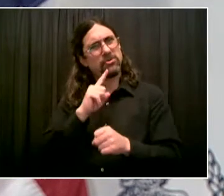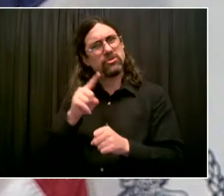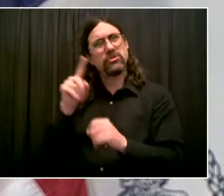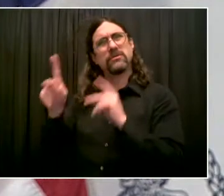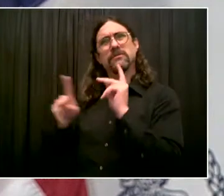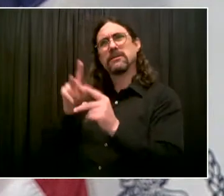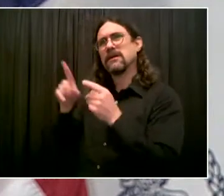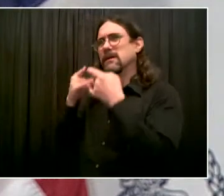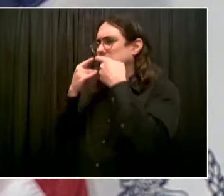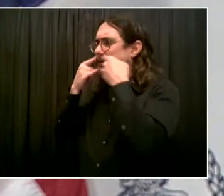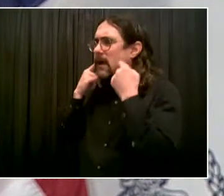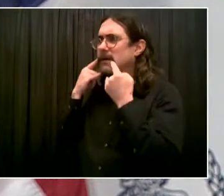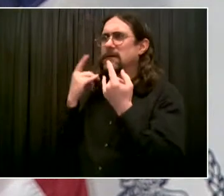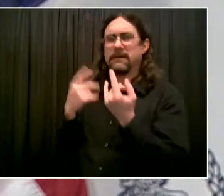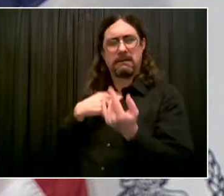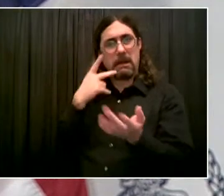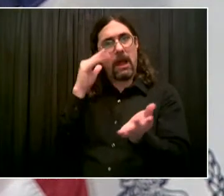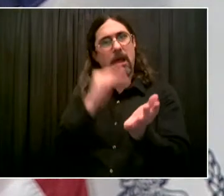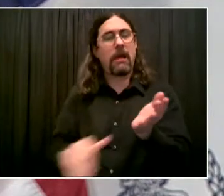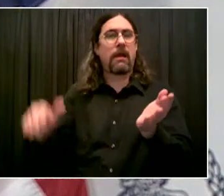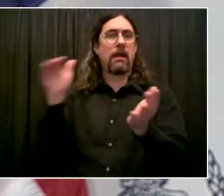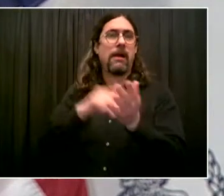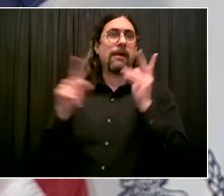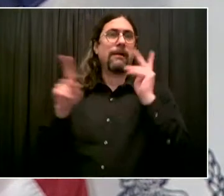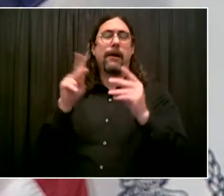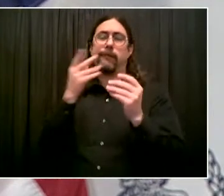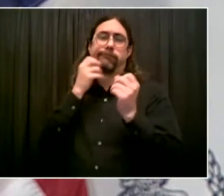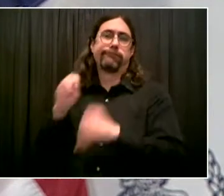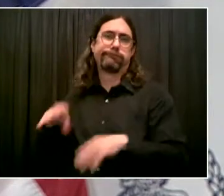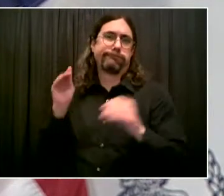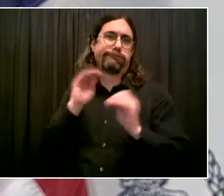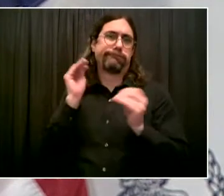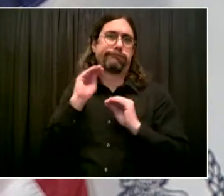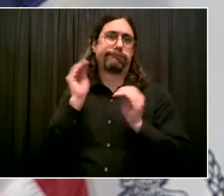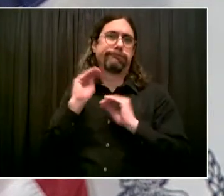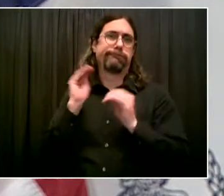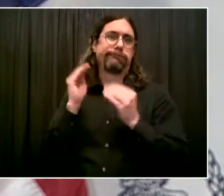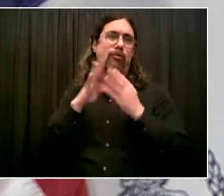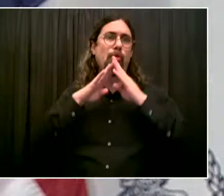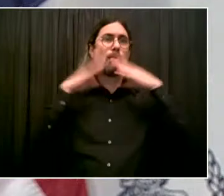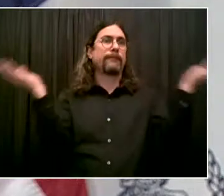SURE PEOPLE ARE WEARING MASKS. THIS ISN'T THE FIRST TIME I'VE NOTICED PEOPLE